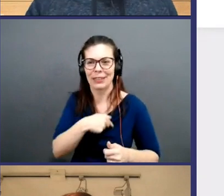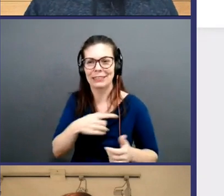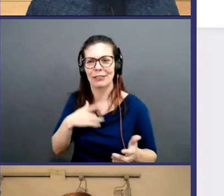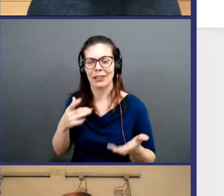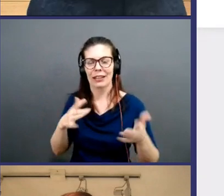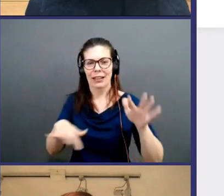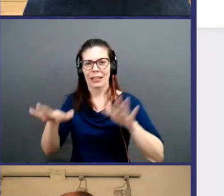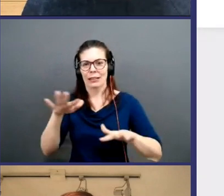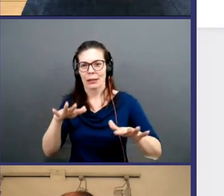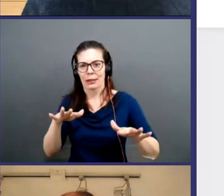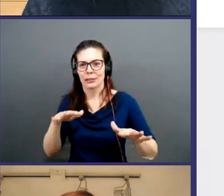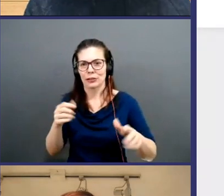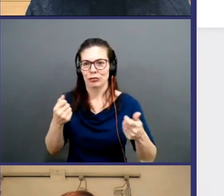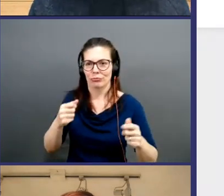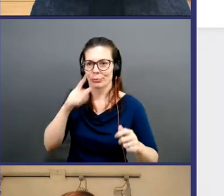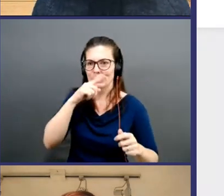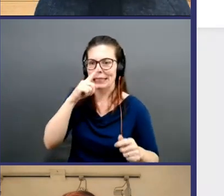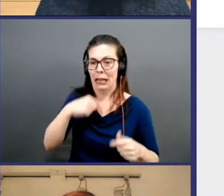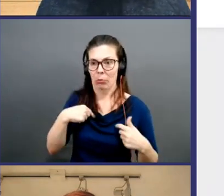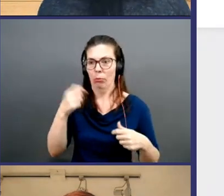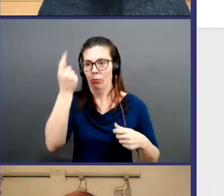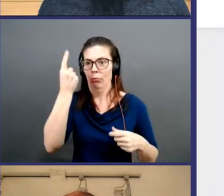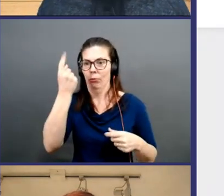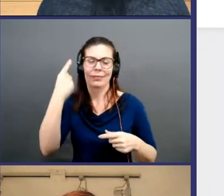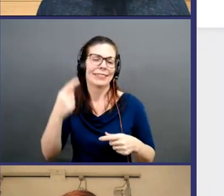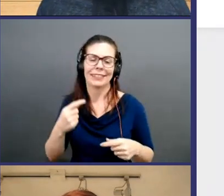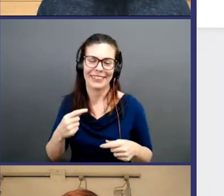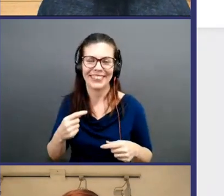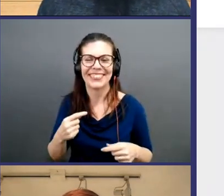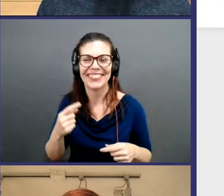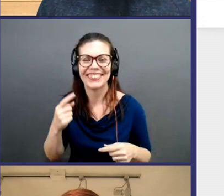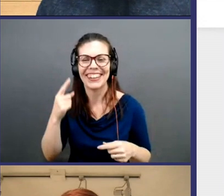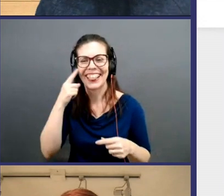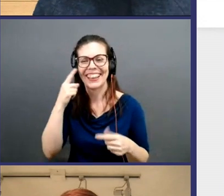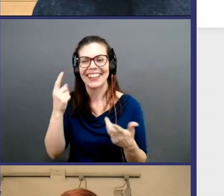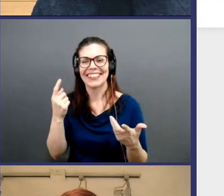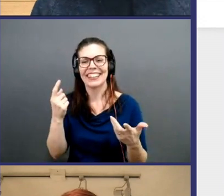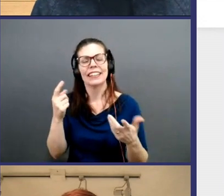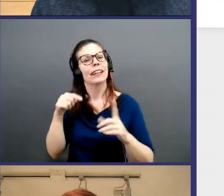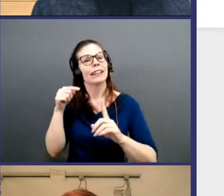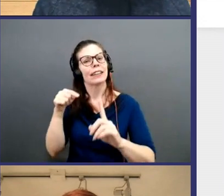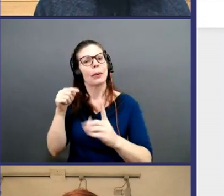pretending to understand, but I think the aspects that I certainly do understand